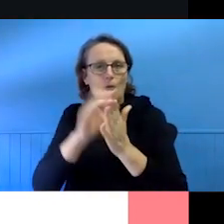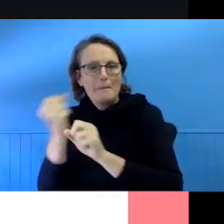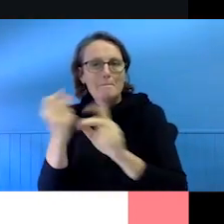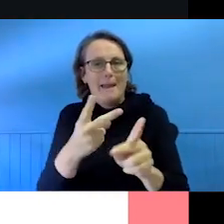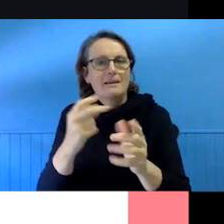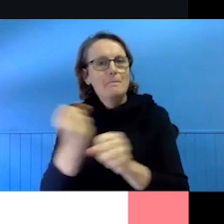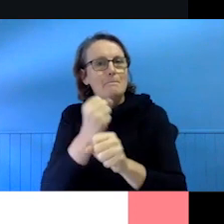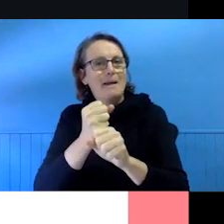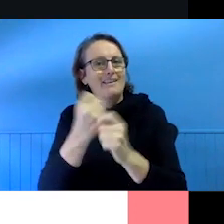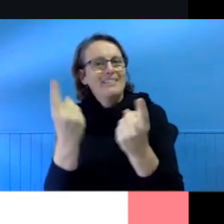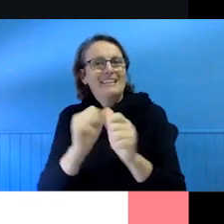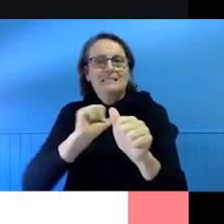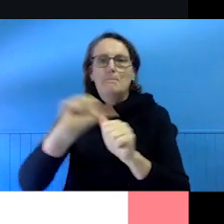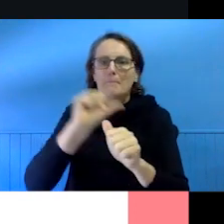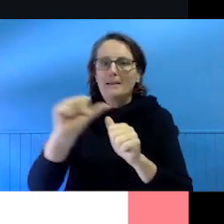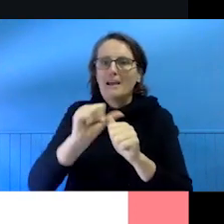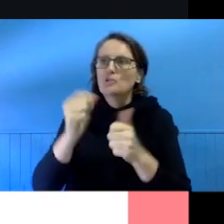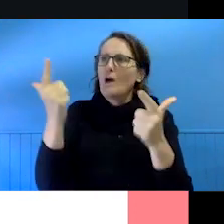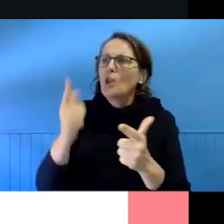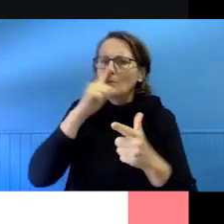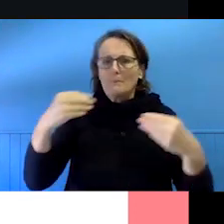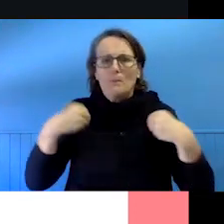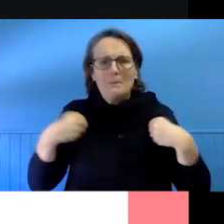lot of talk from economists and business people about wanting to end